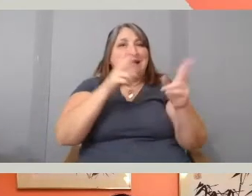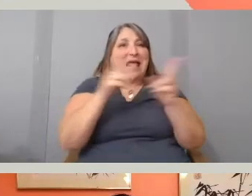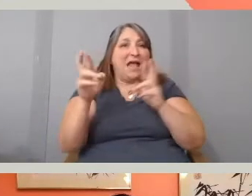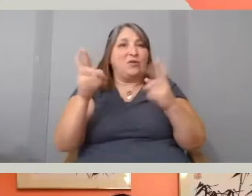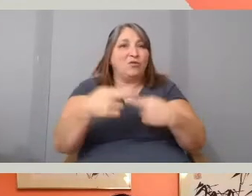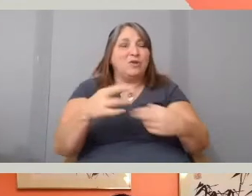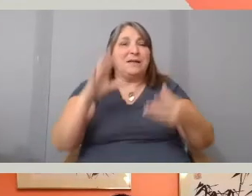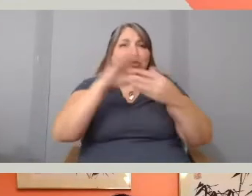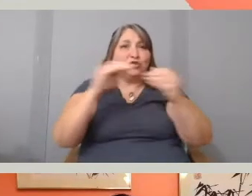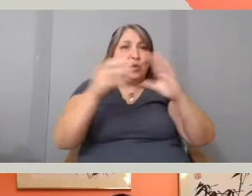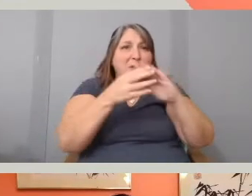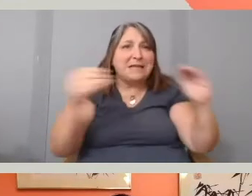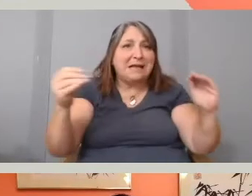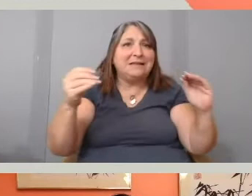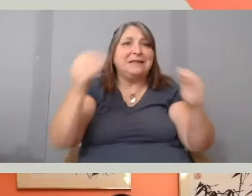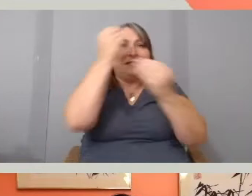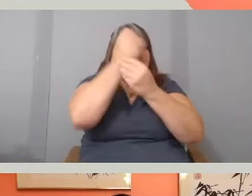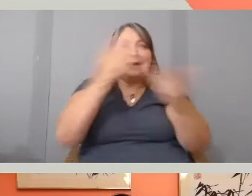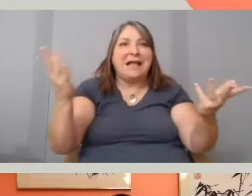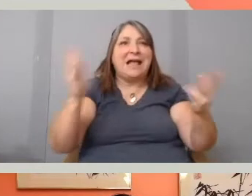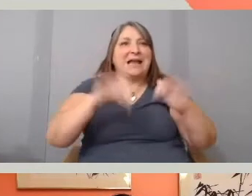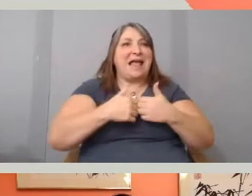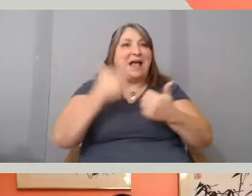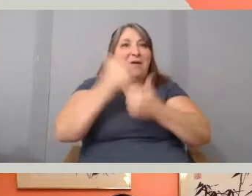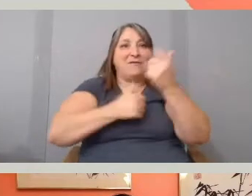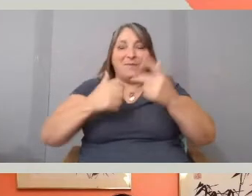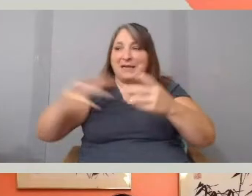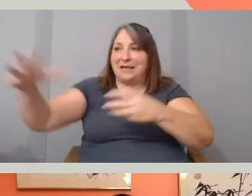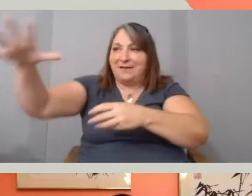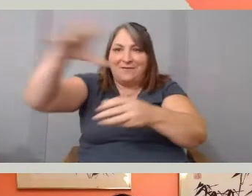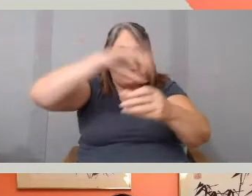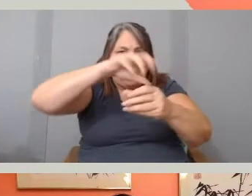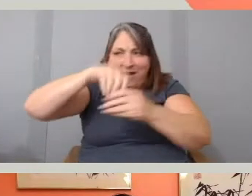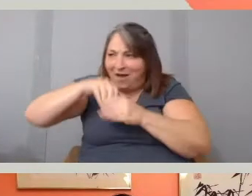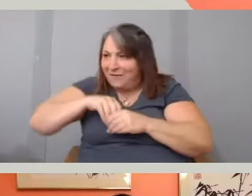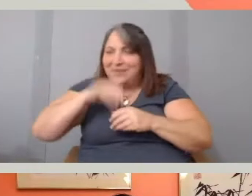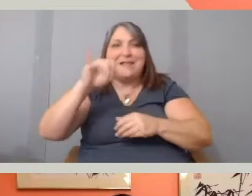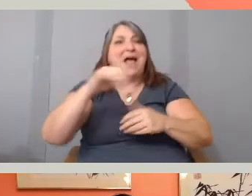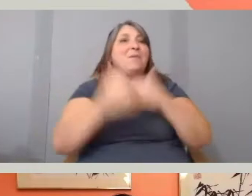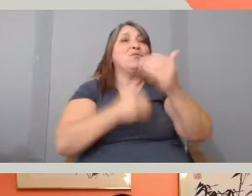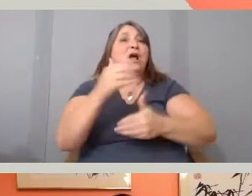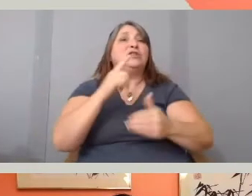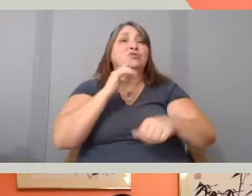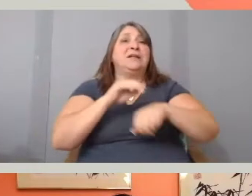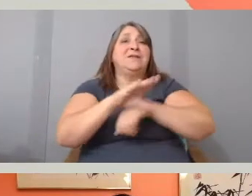and how do we bring everyone into that process really influenced how we told that story.